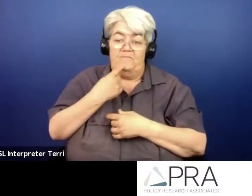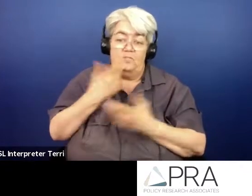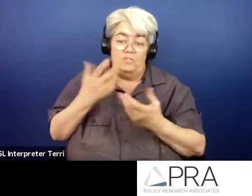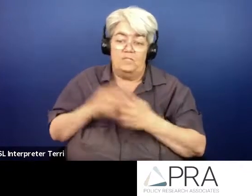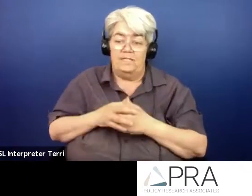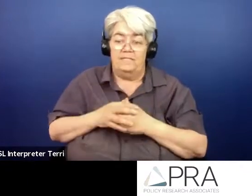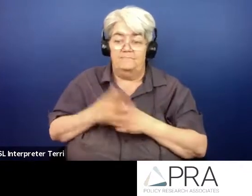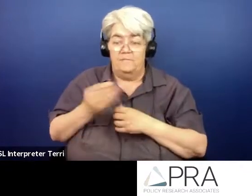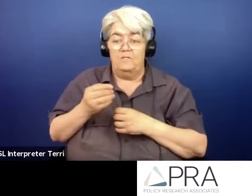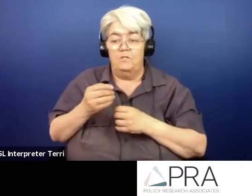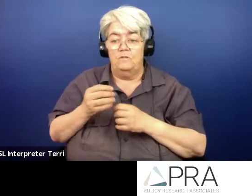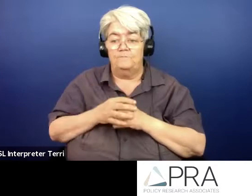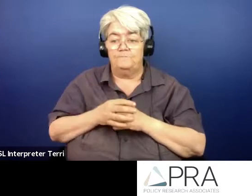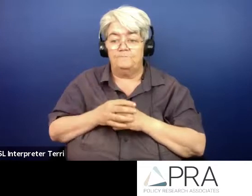to really look at, you know, think about